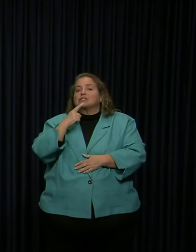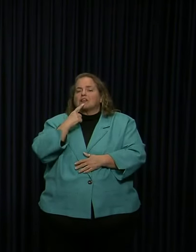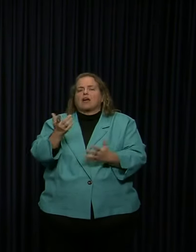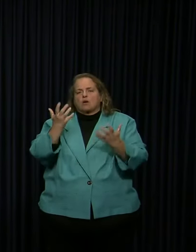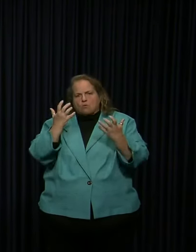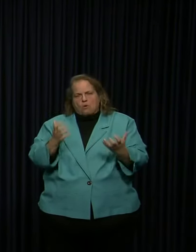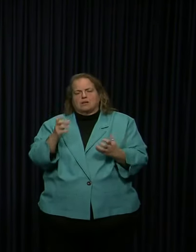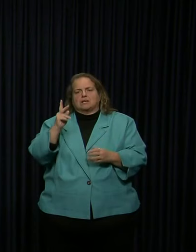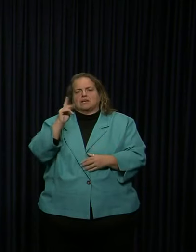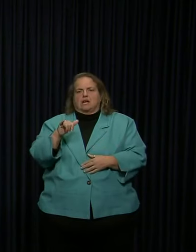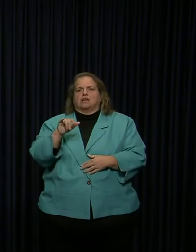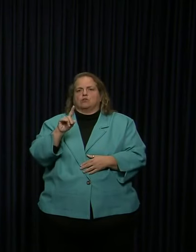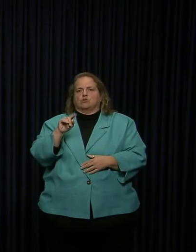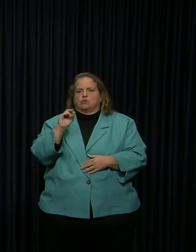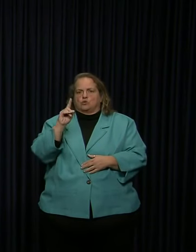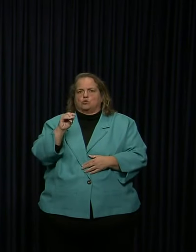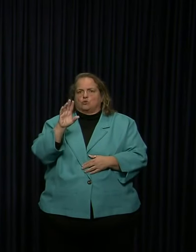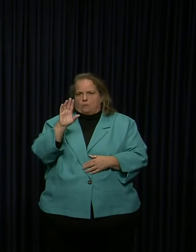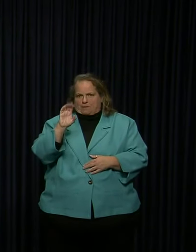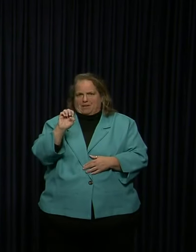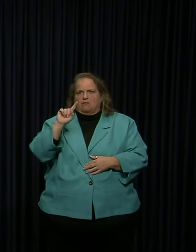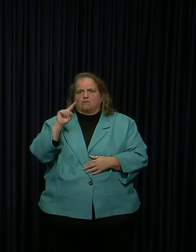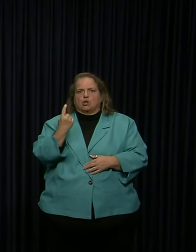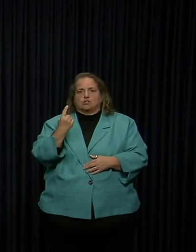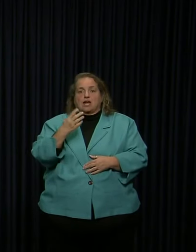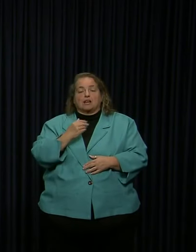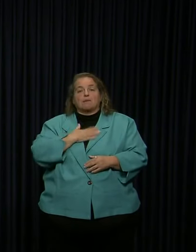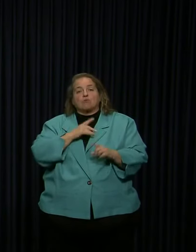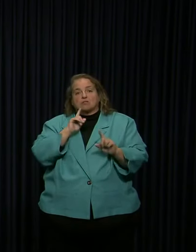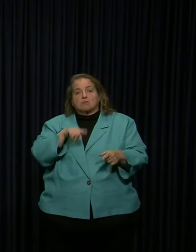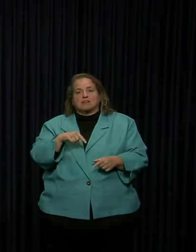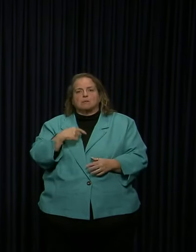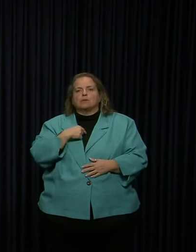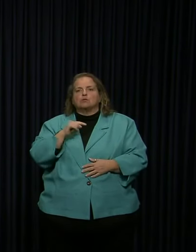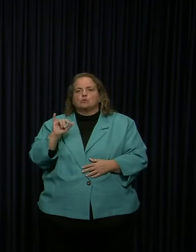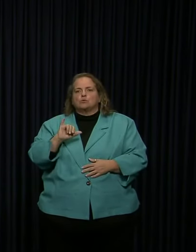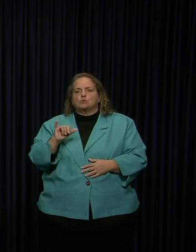THERE ARE A WHOLE BUNCH OF QUESTIONS, AND THEN WE ONLY GET